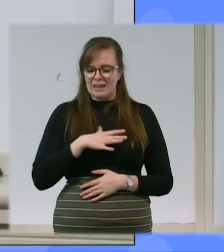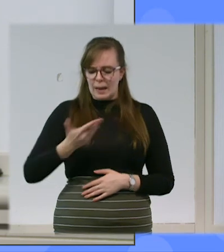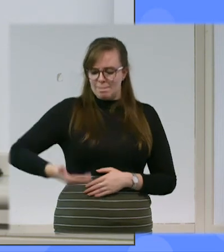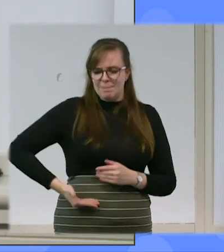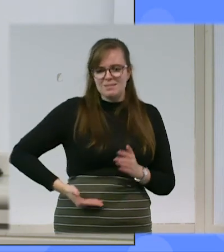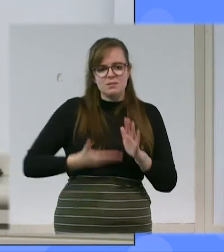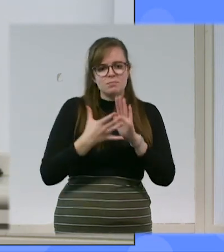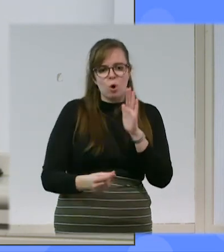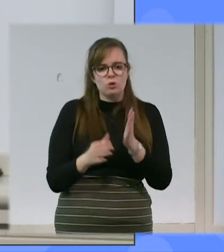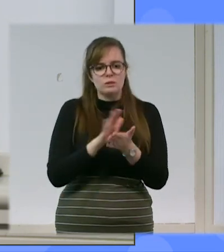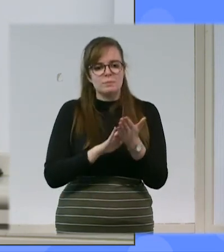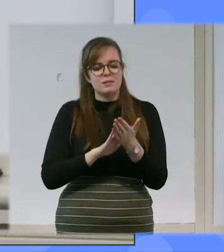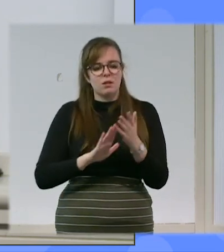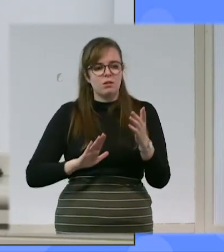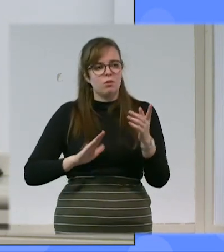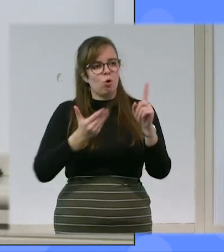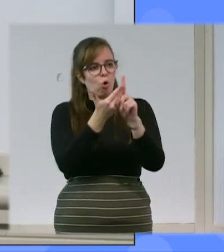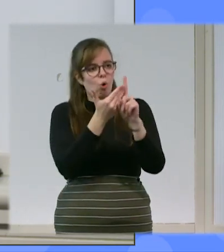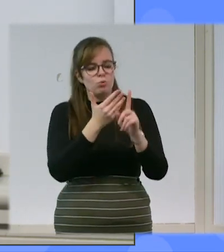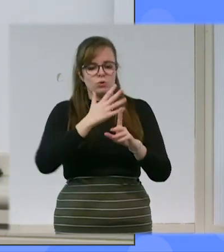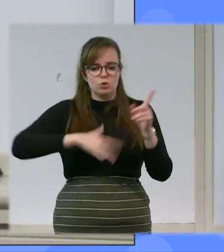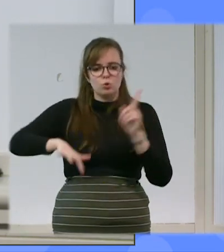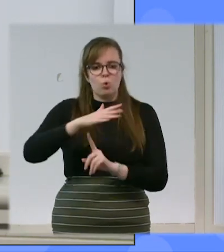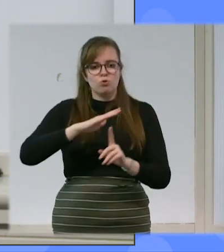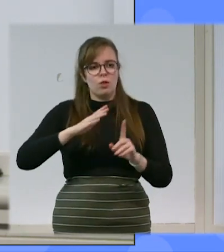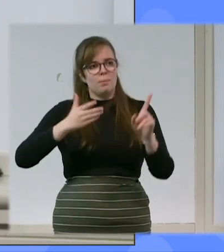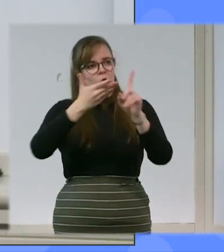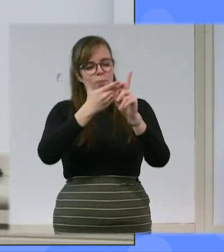goals of social and environmental purpose at the heart because business is